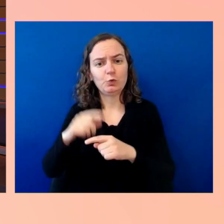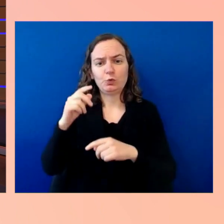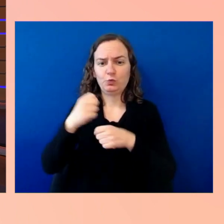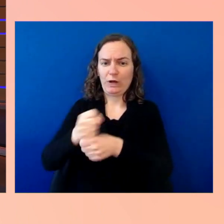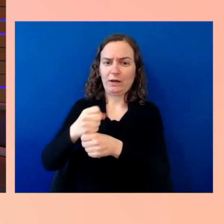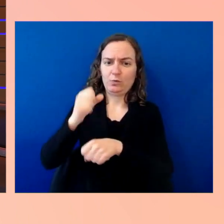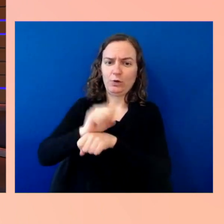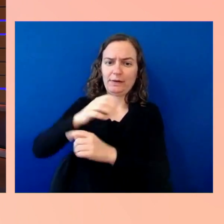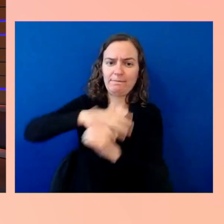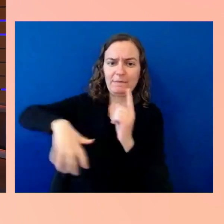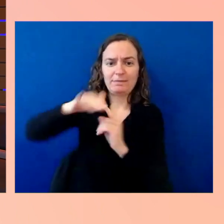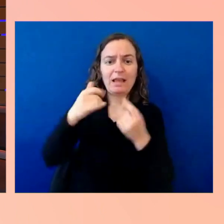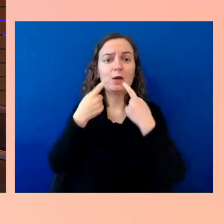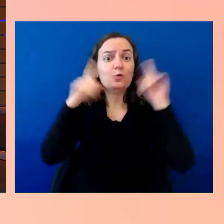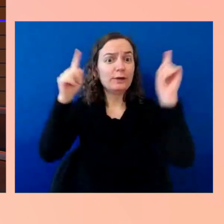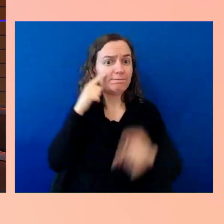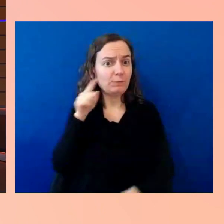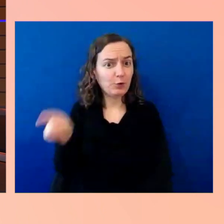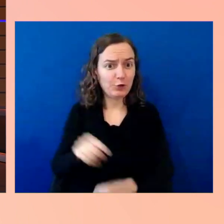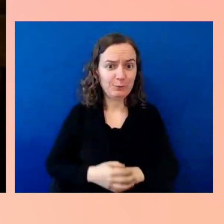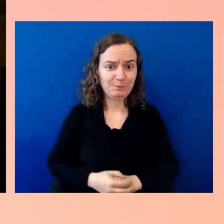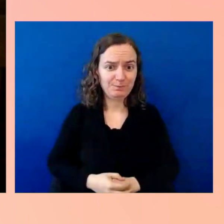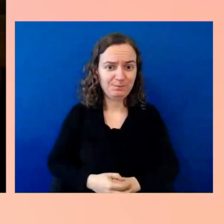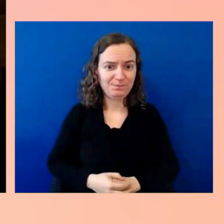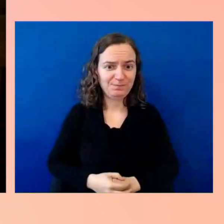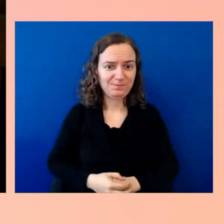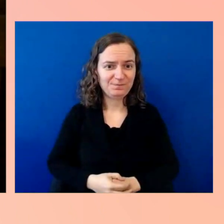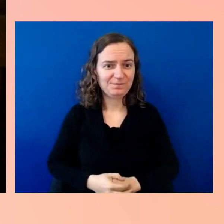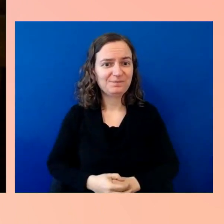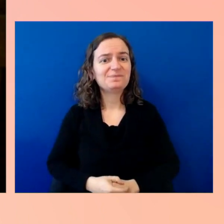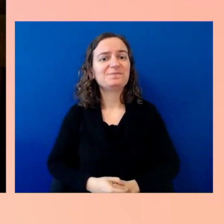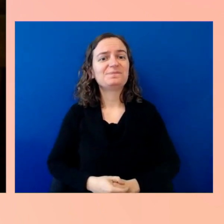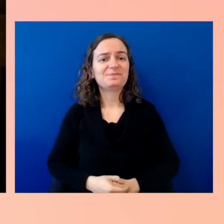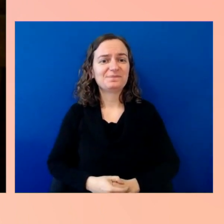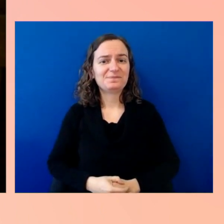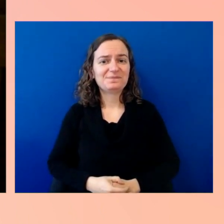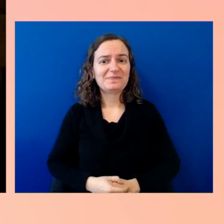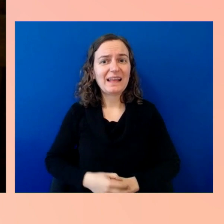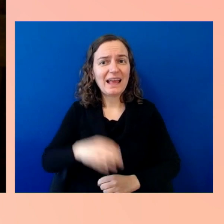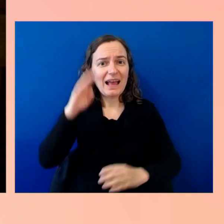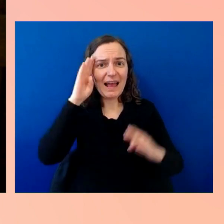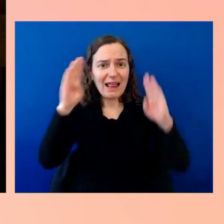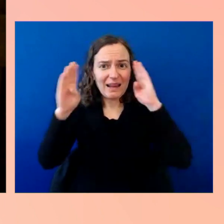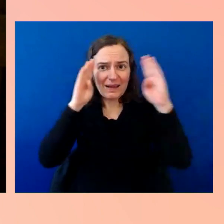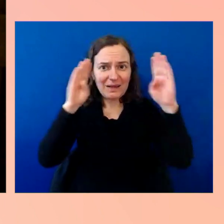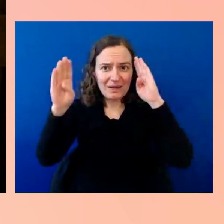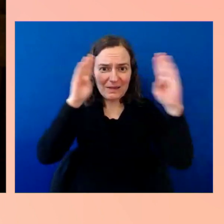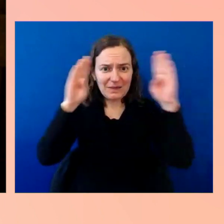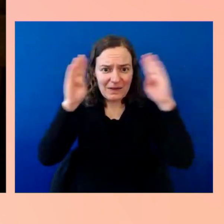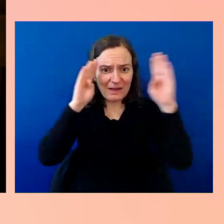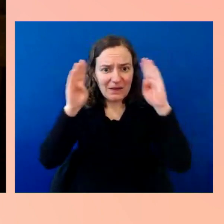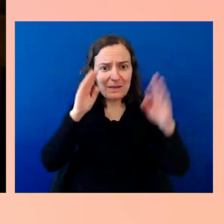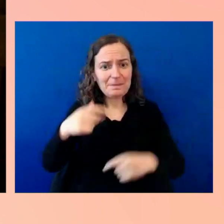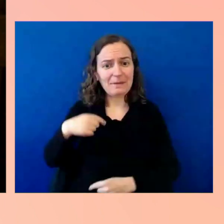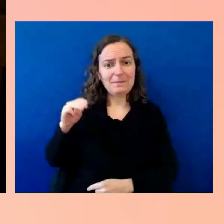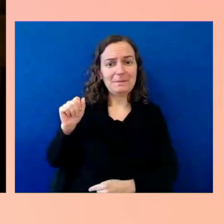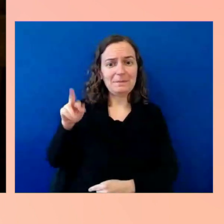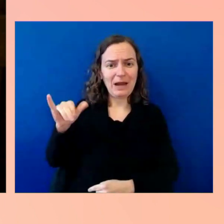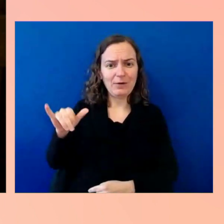Hello. I'm Mary Stevens. My pronouns are she/her. I'm a senior software engineer.